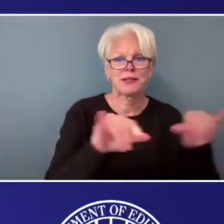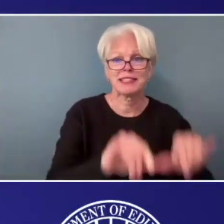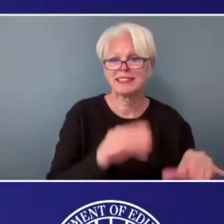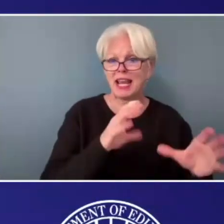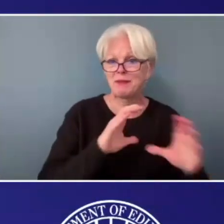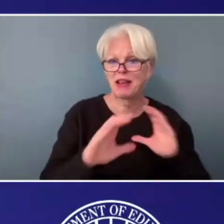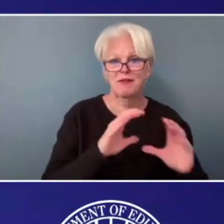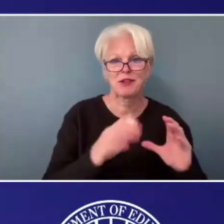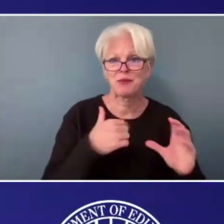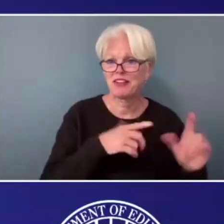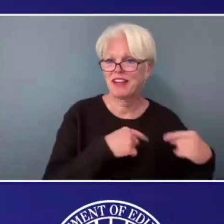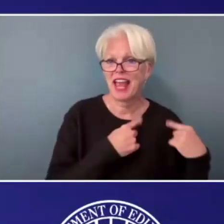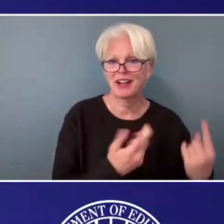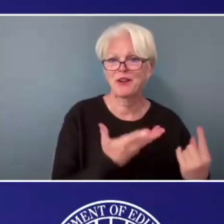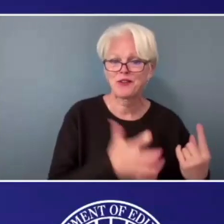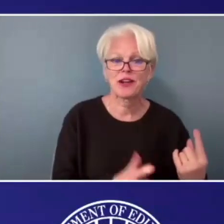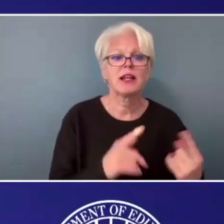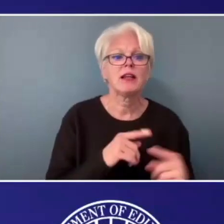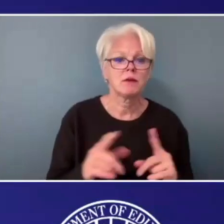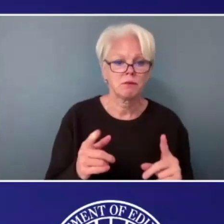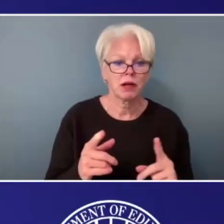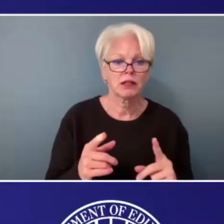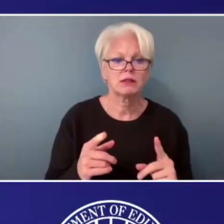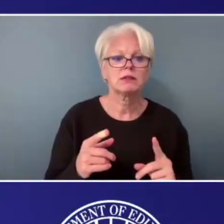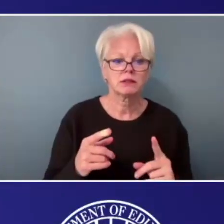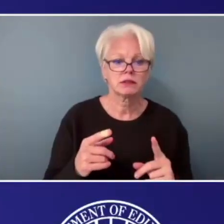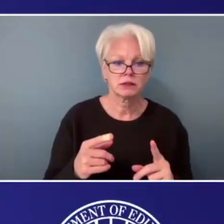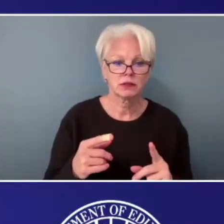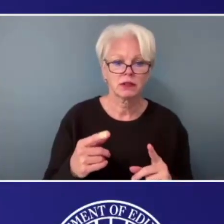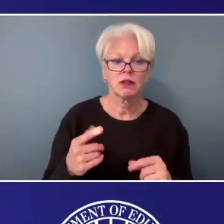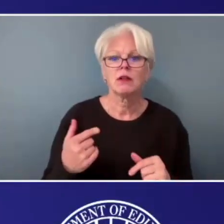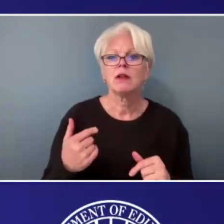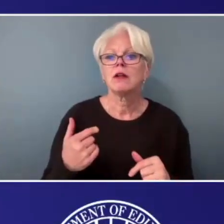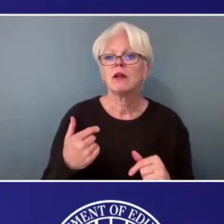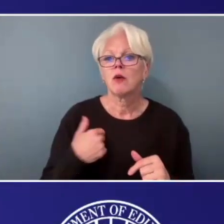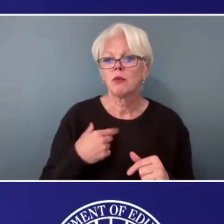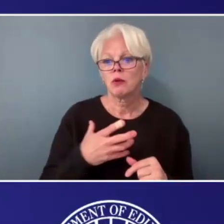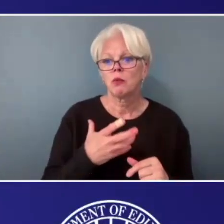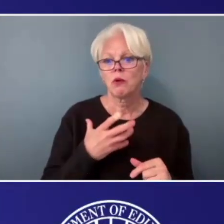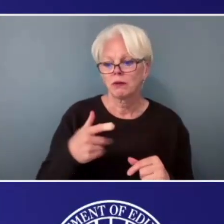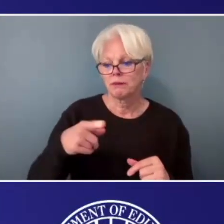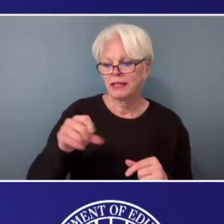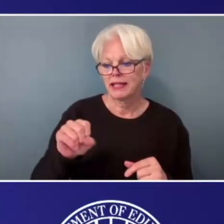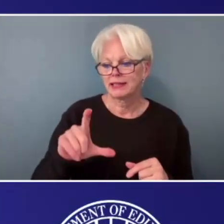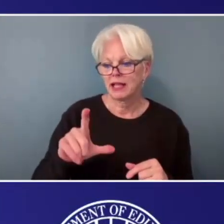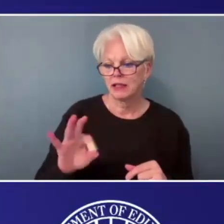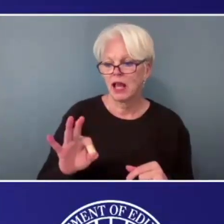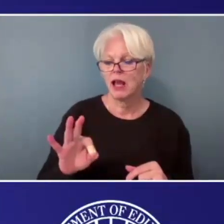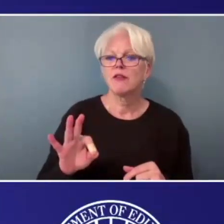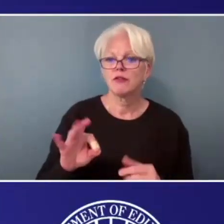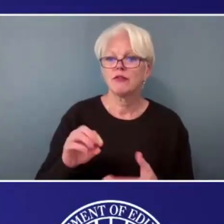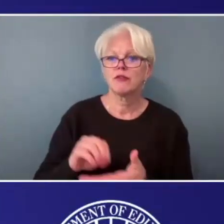but I do want to talk about one provision of PSLF so that we can get it on the record and off the table for future discussion,